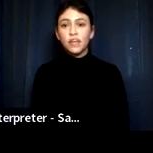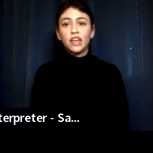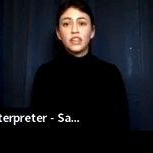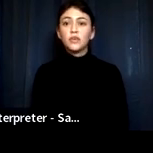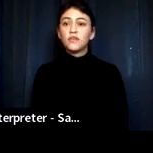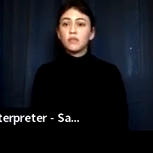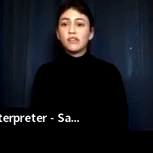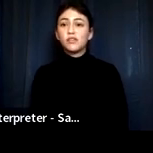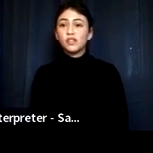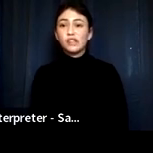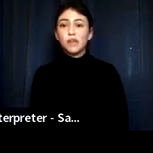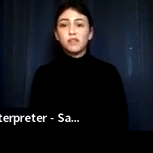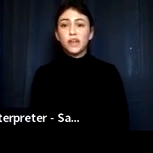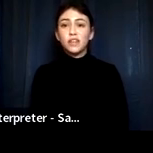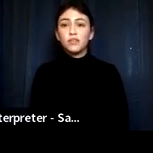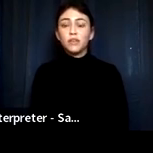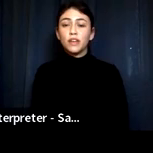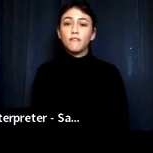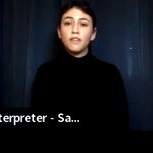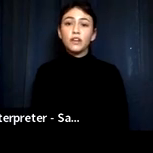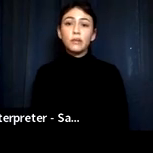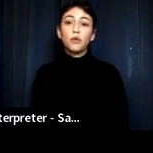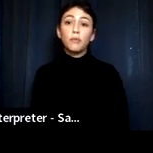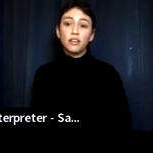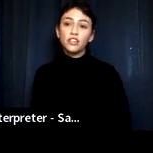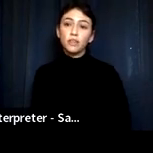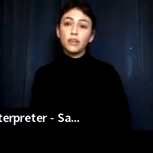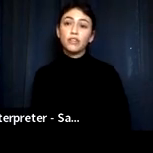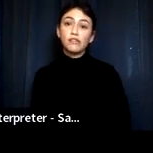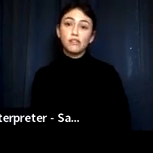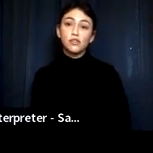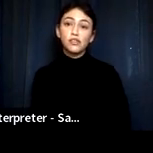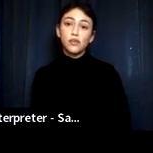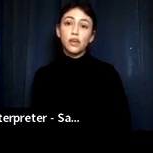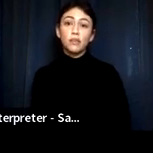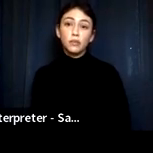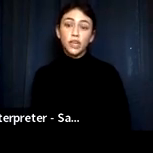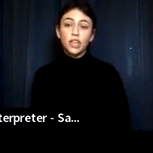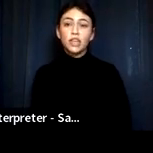I think one of the best solutions in my perspective would be, for there to be more partnership in the solutions that we come up with.